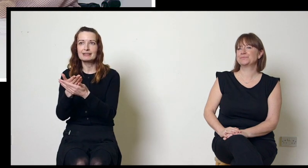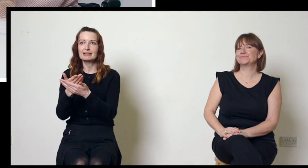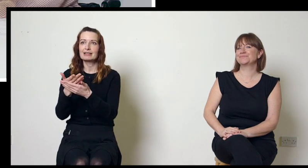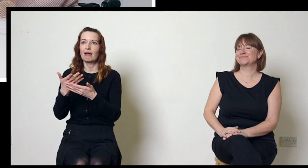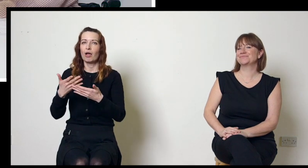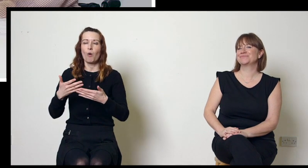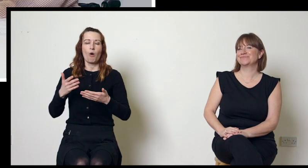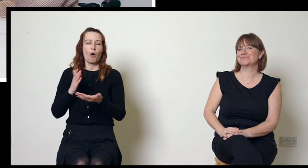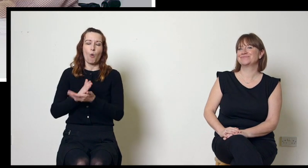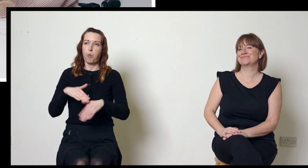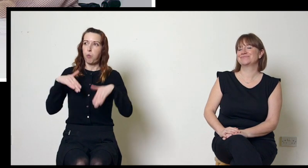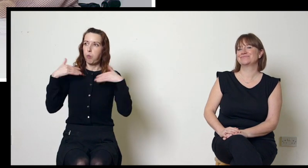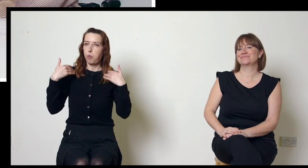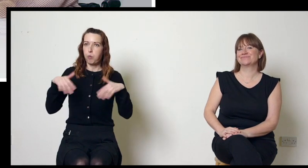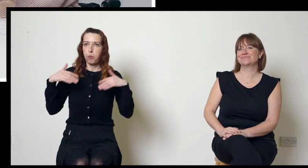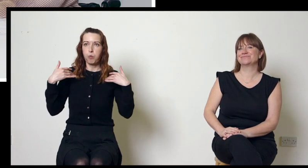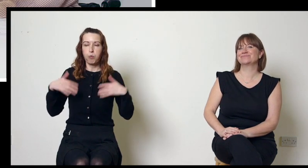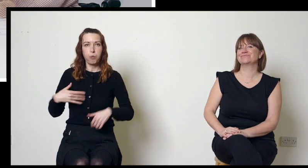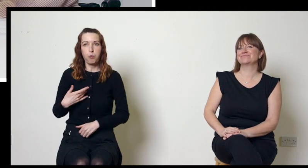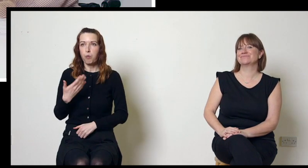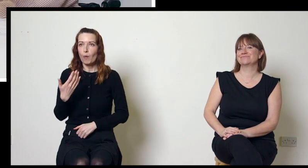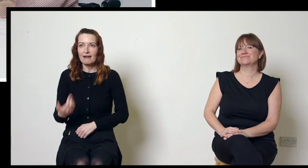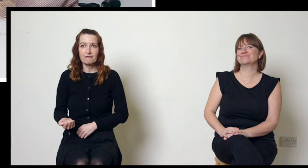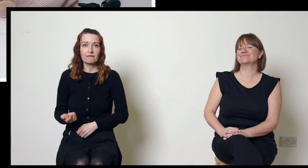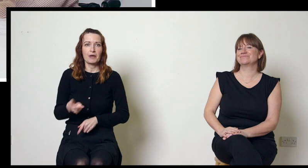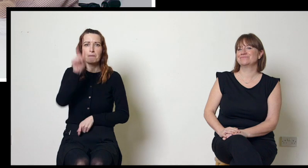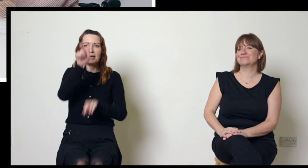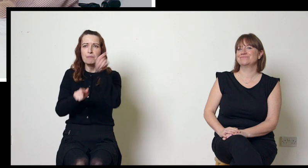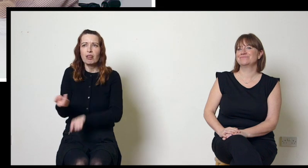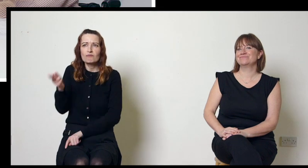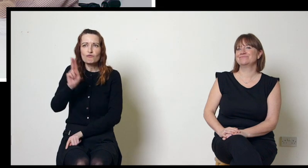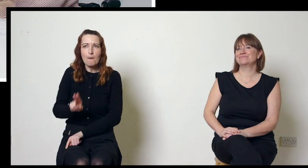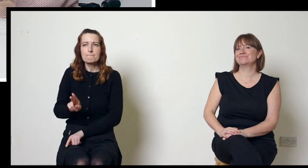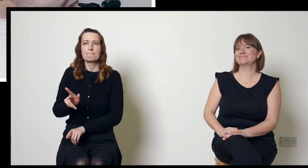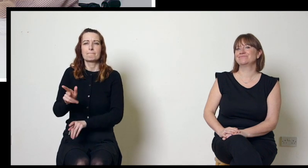it was so amazing to have people from the deaf